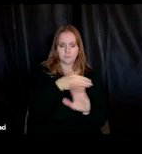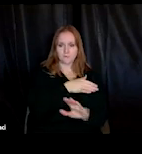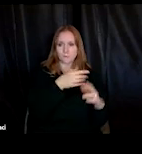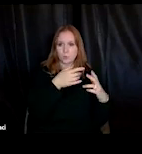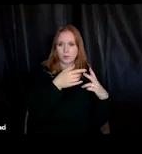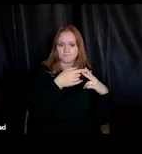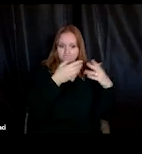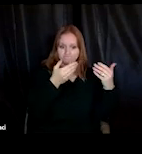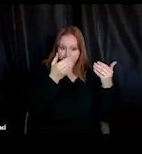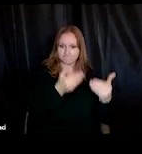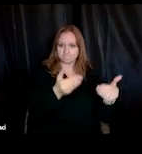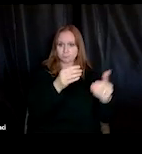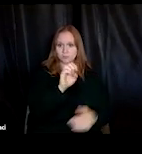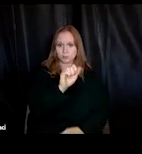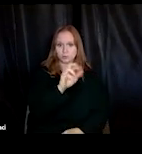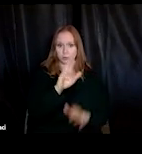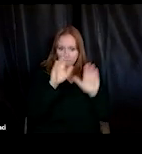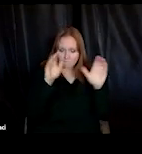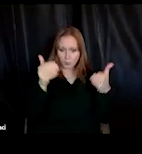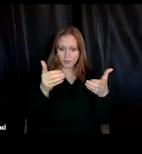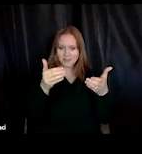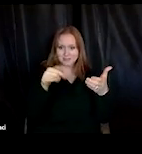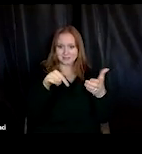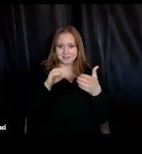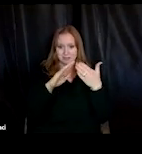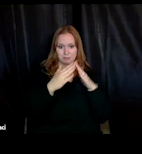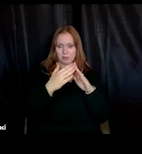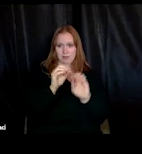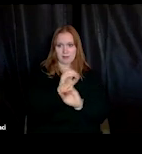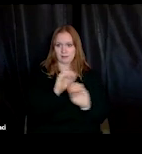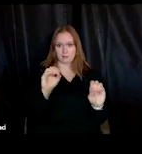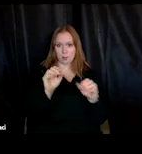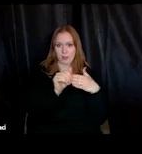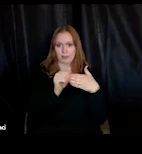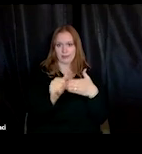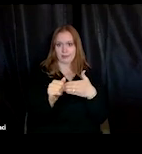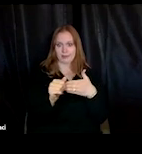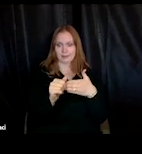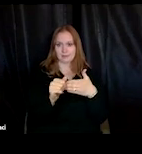this community did not have a SOAR local lead. It had very, very few even case managers